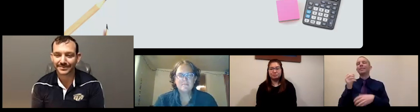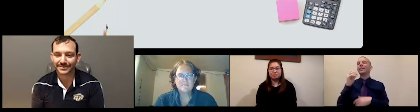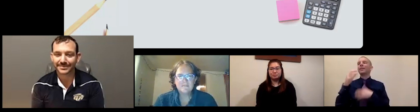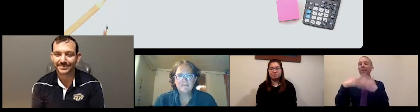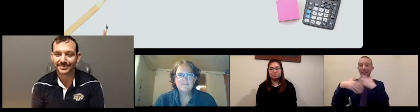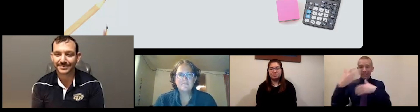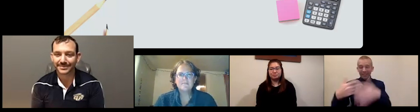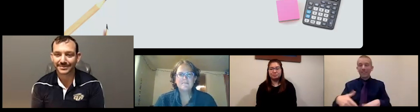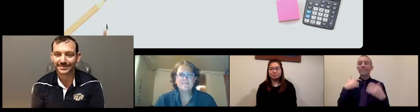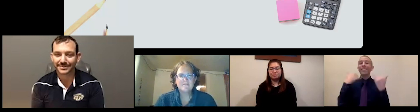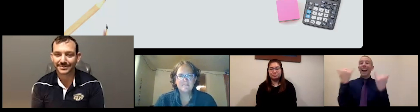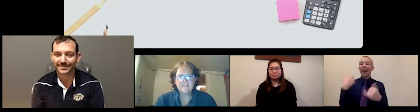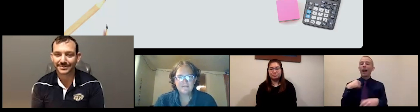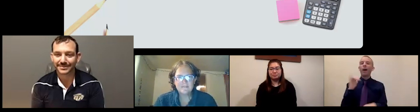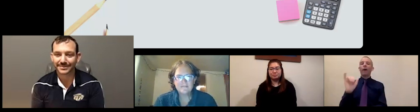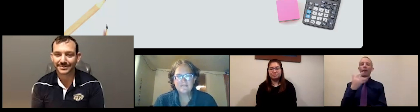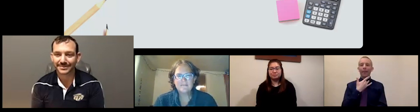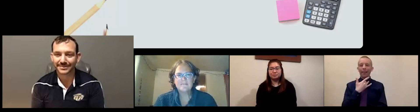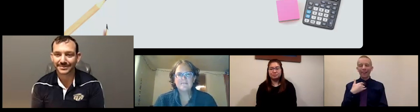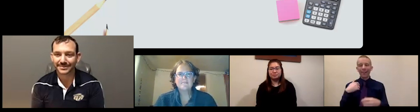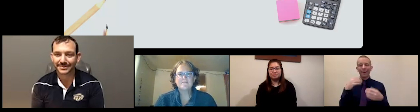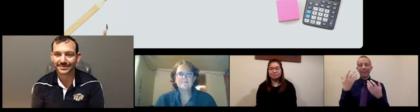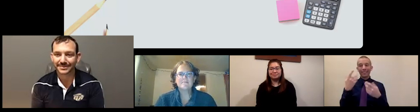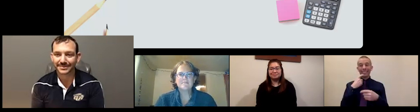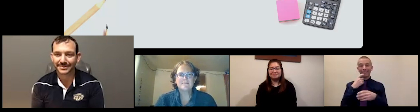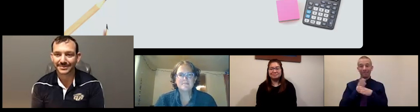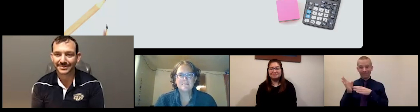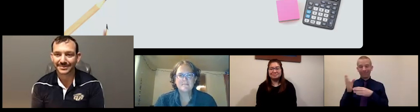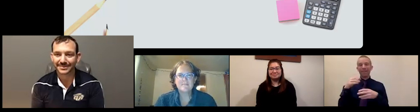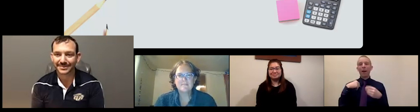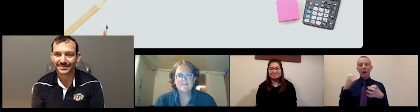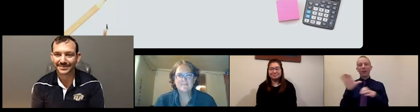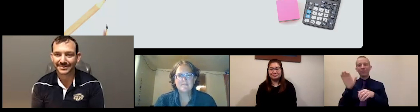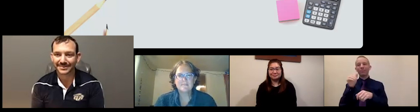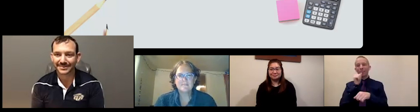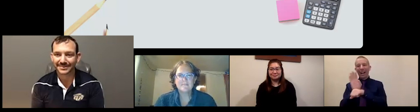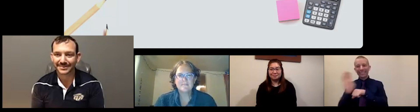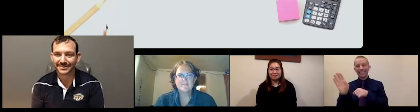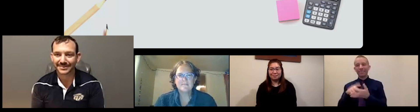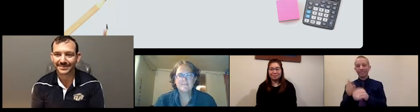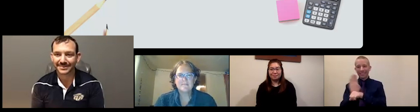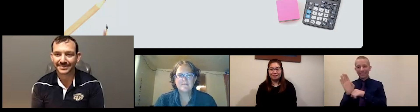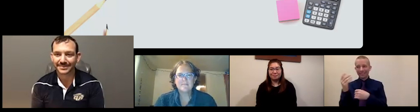Now, as a dentist, I want a private business. That means it involves business too.